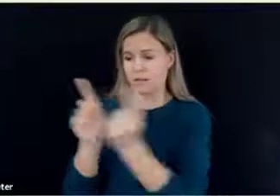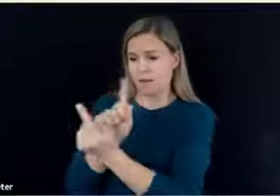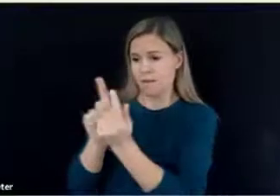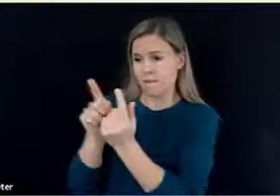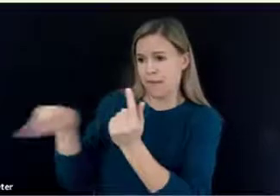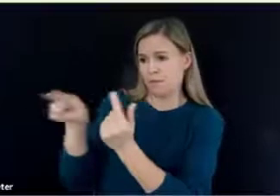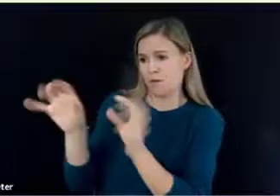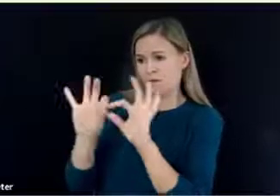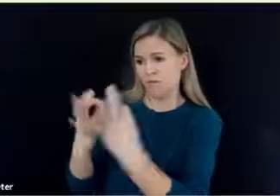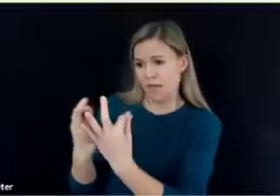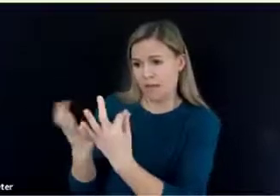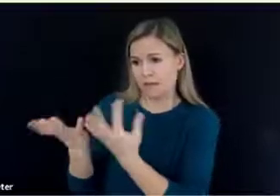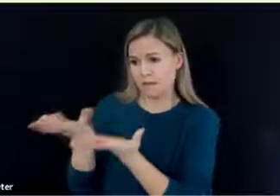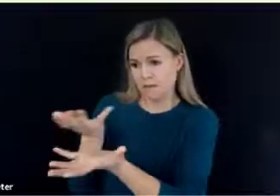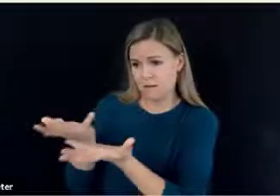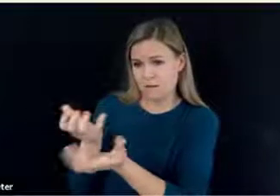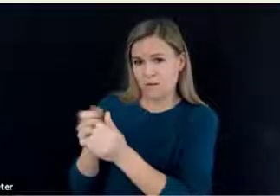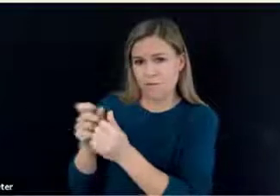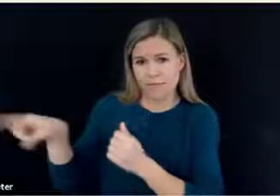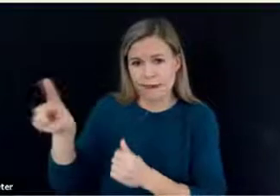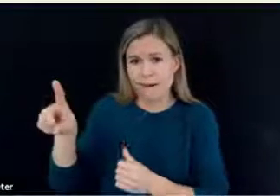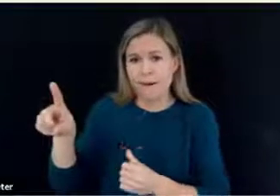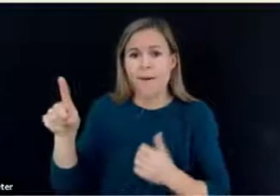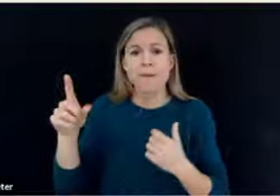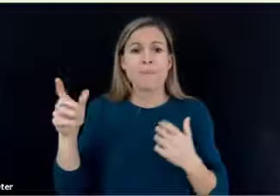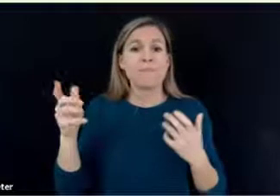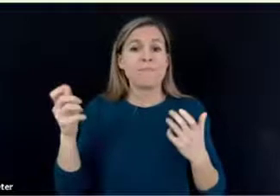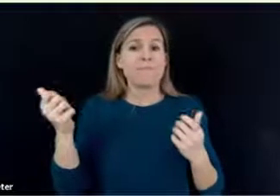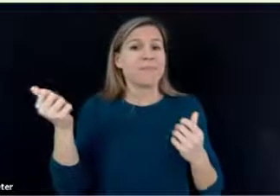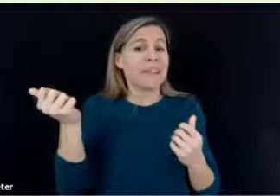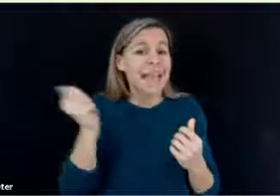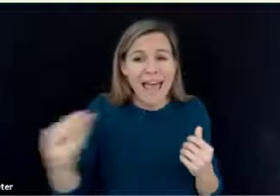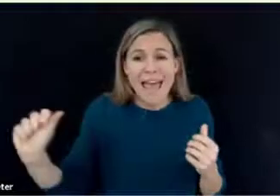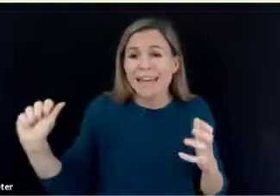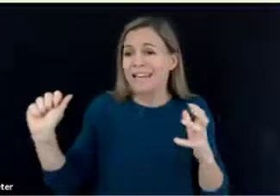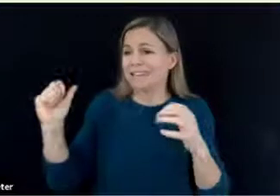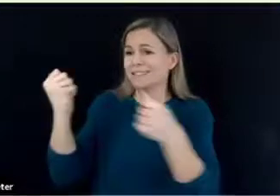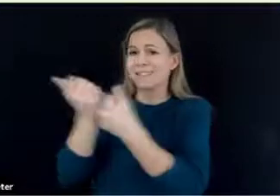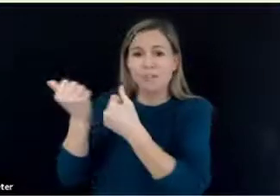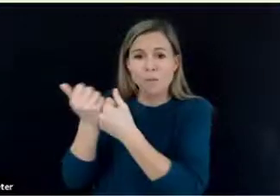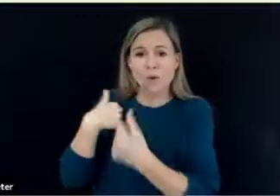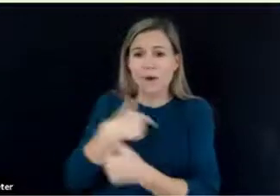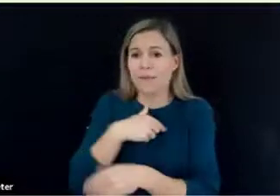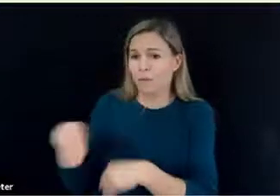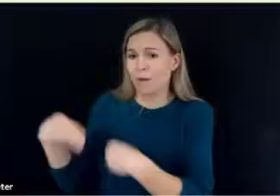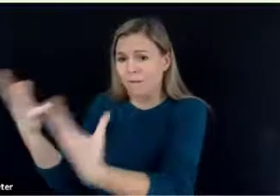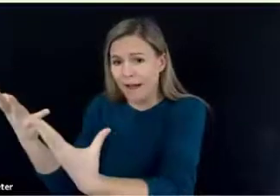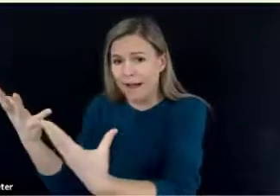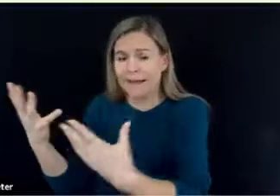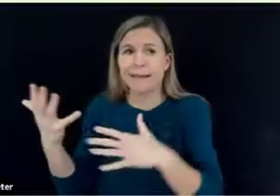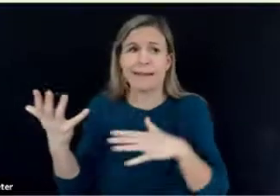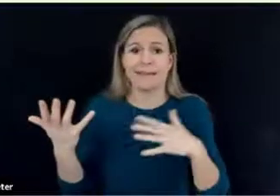you know, anything, any support that we can provide them is better than nothing.